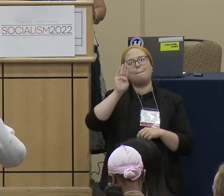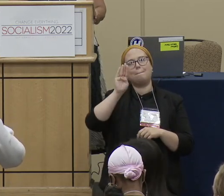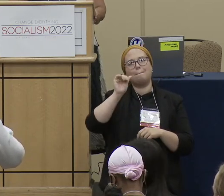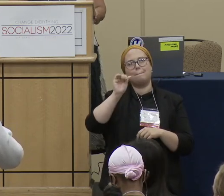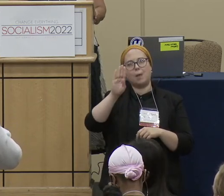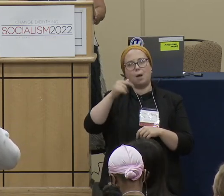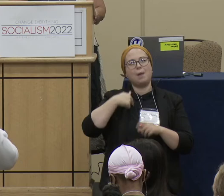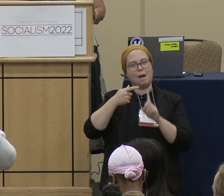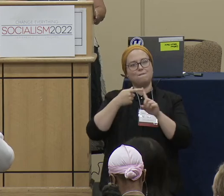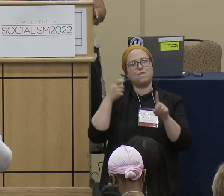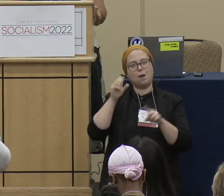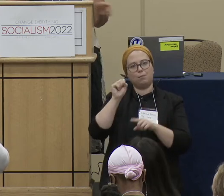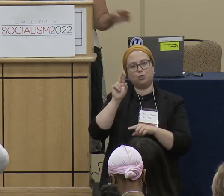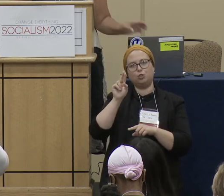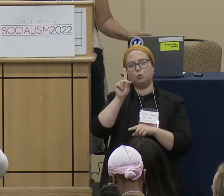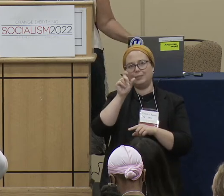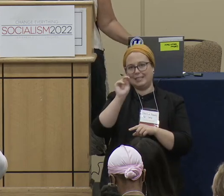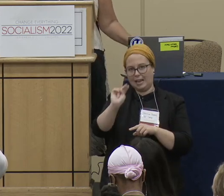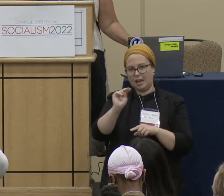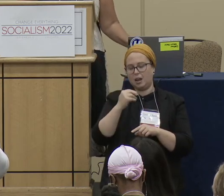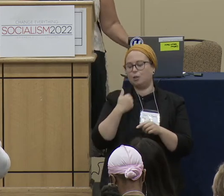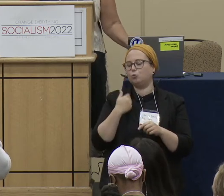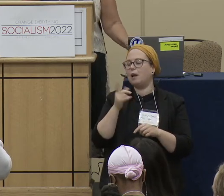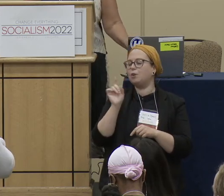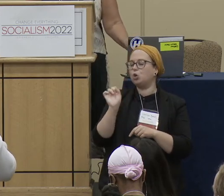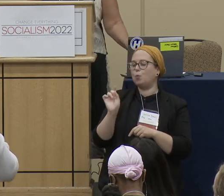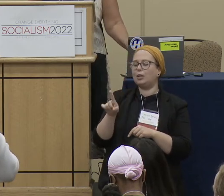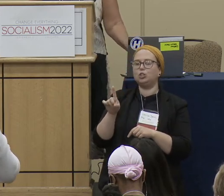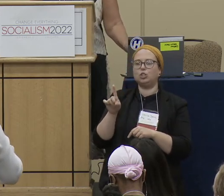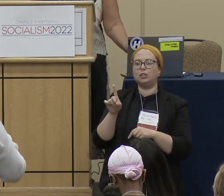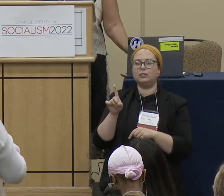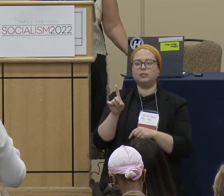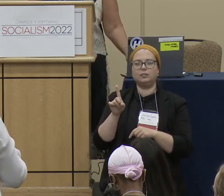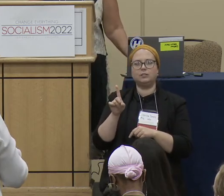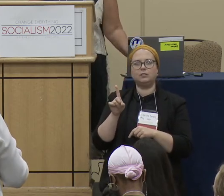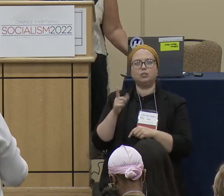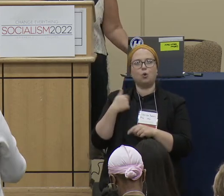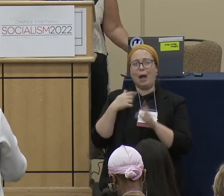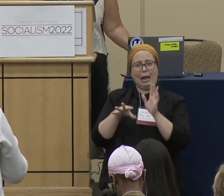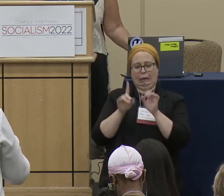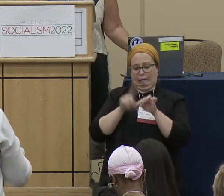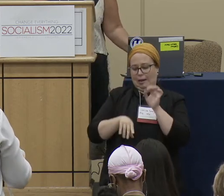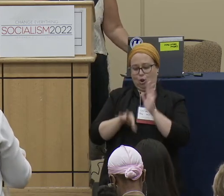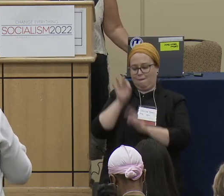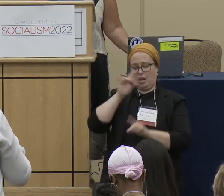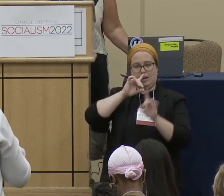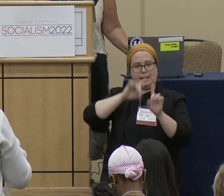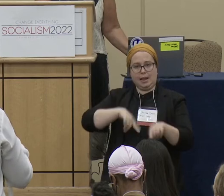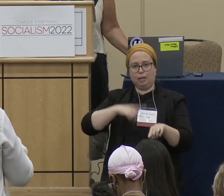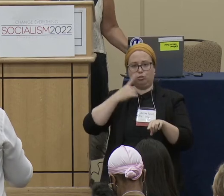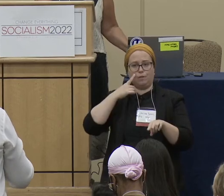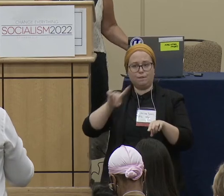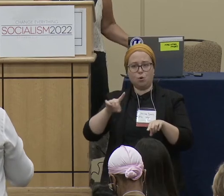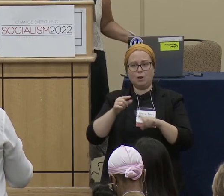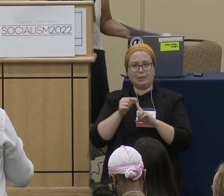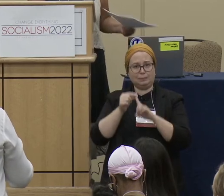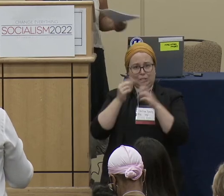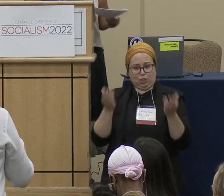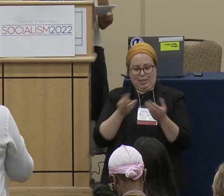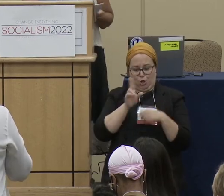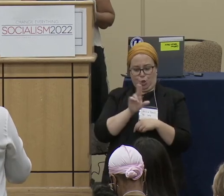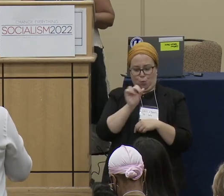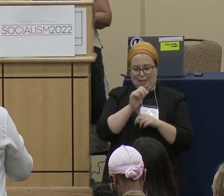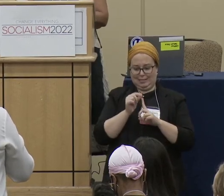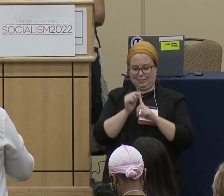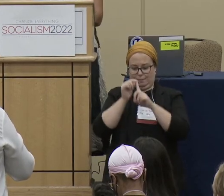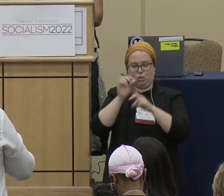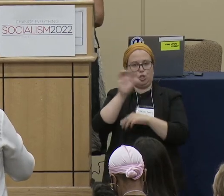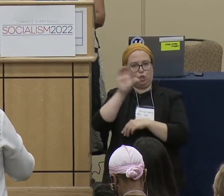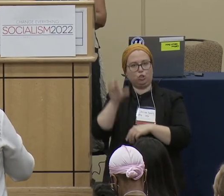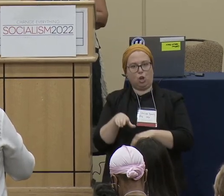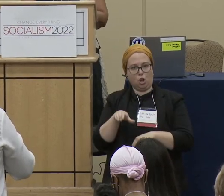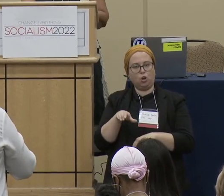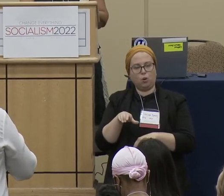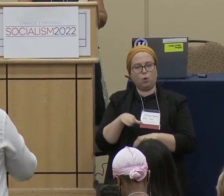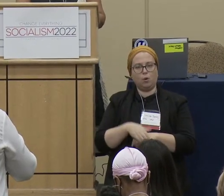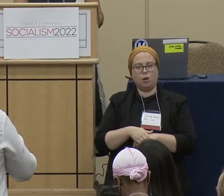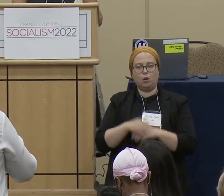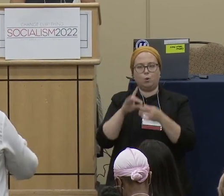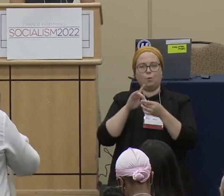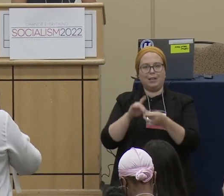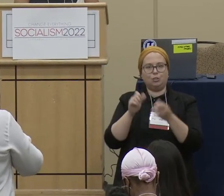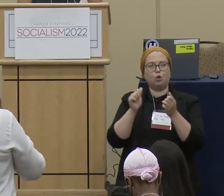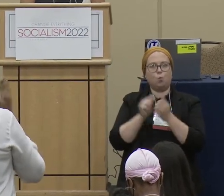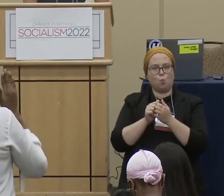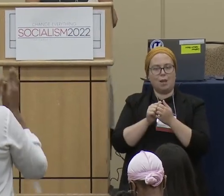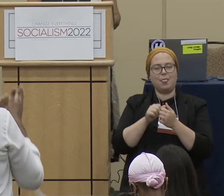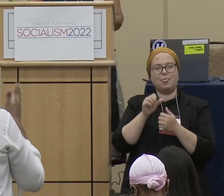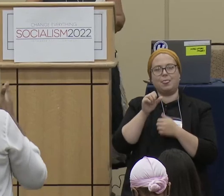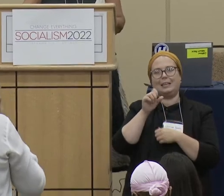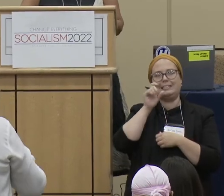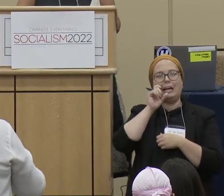talk. I'm from Sudan . I just have a question, an article ,